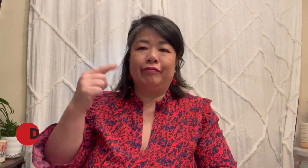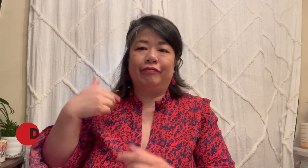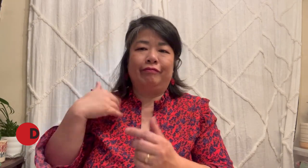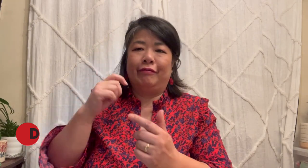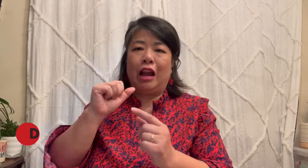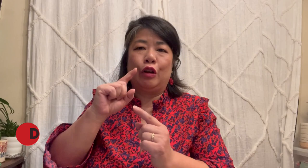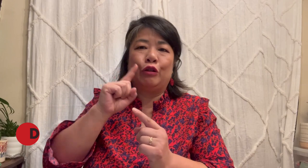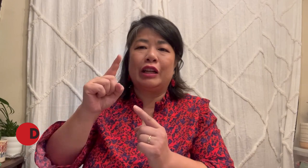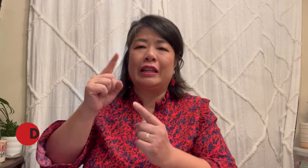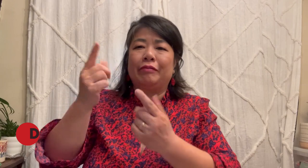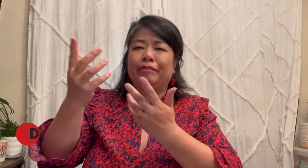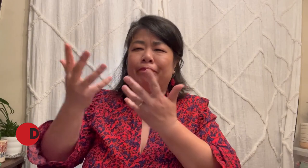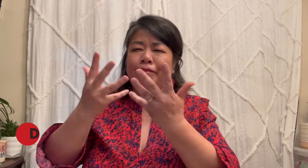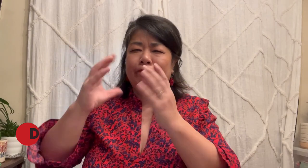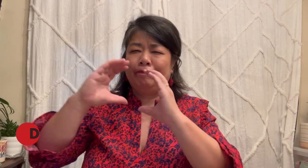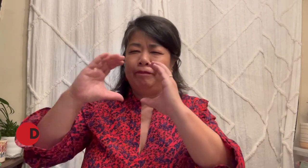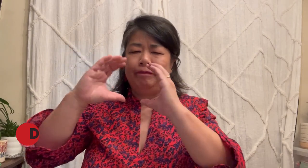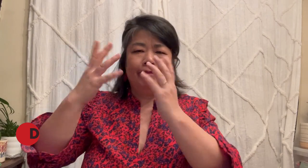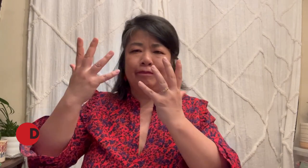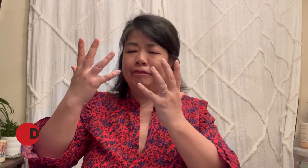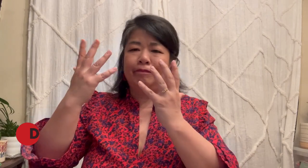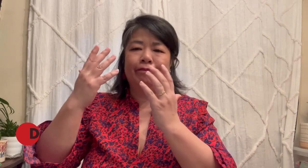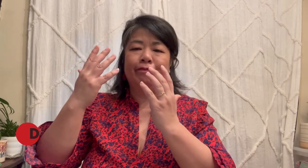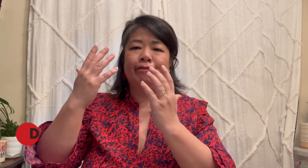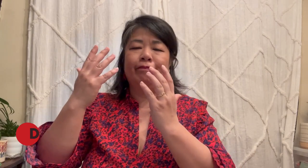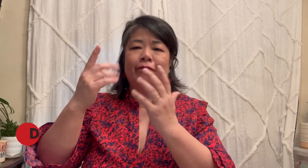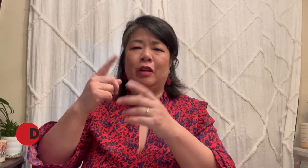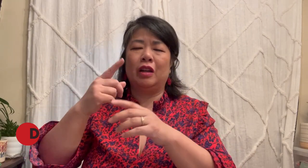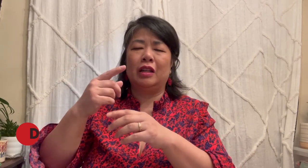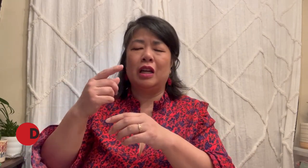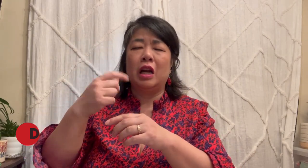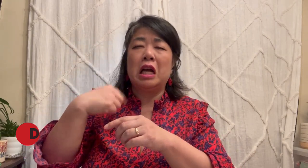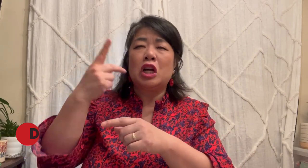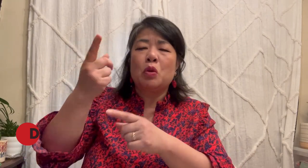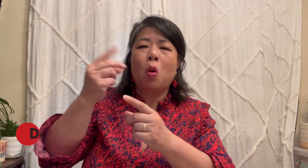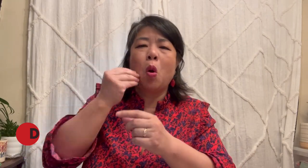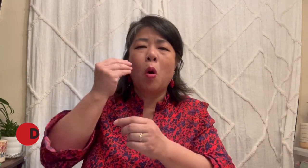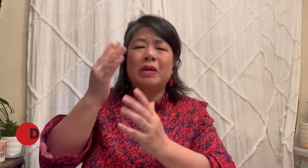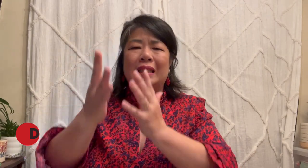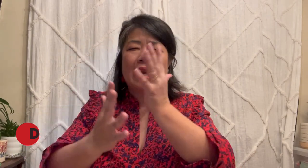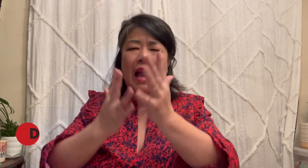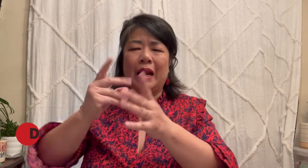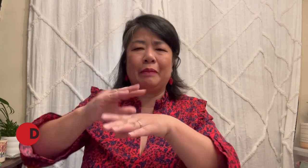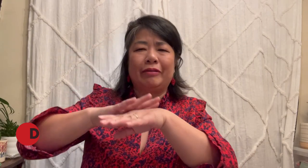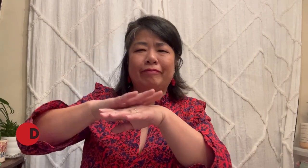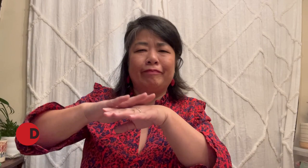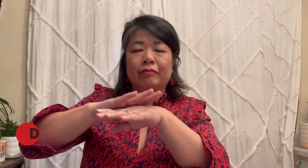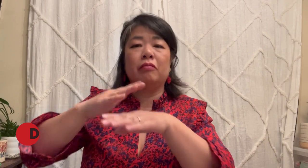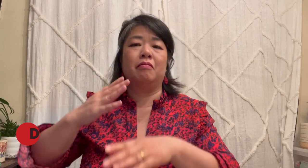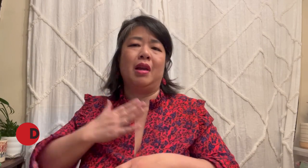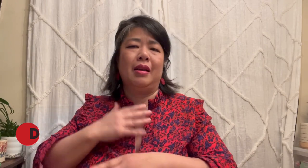My parents and I did not have clear communication.